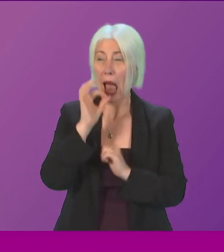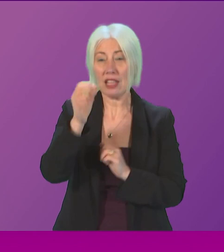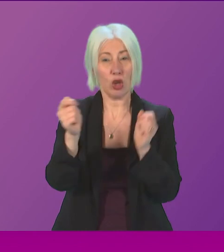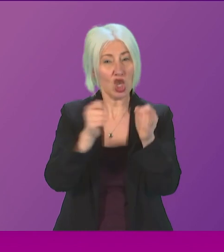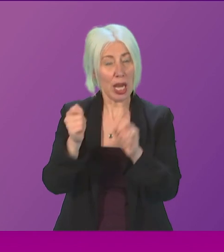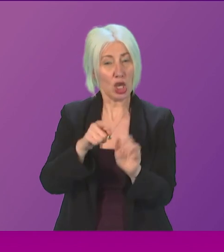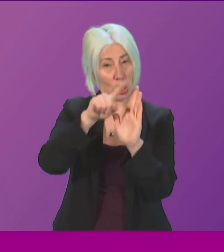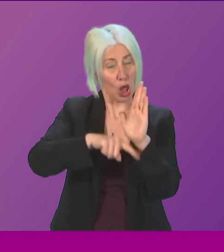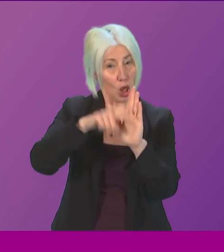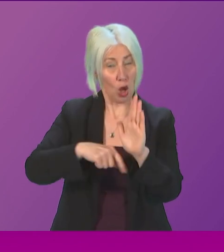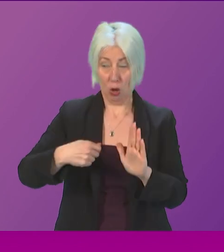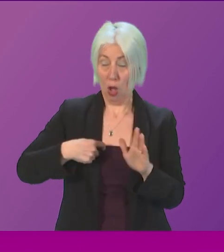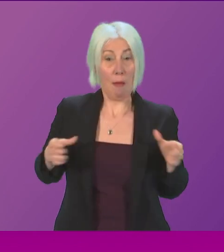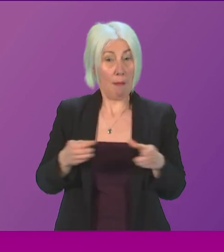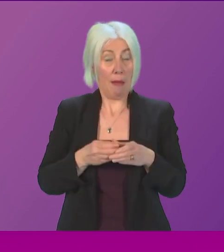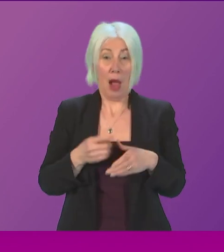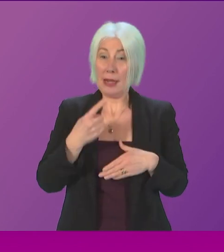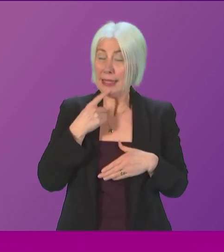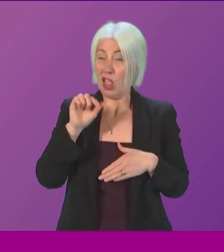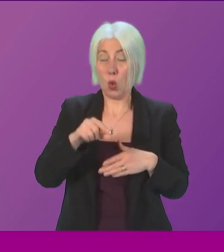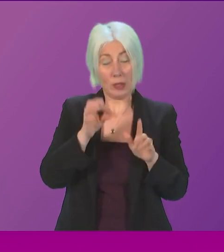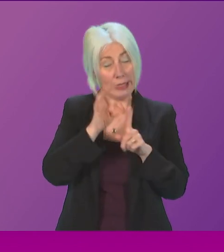My party has been clear that those details and interventions should be made public.